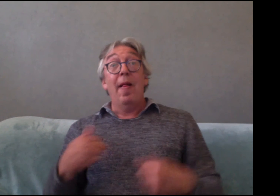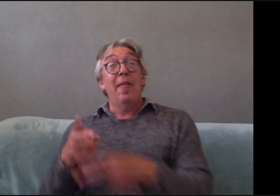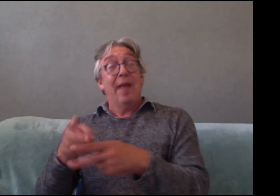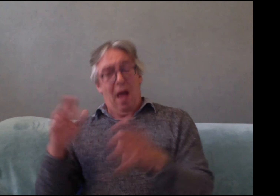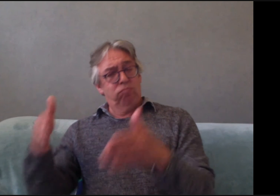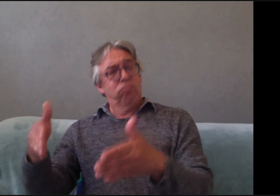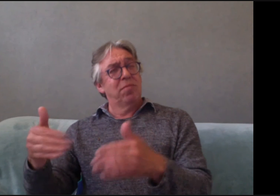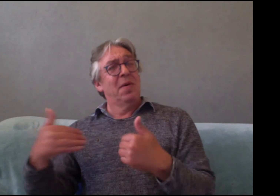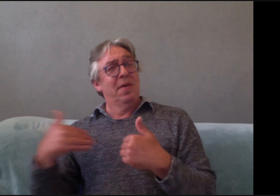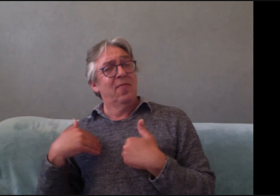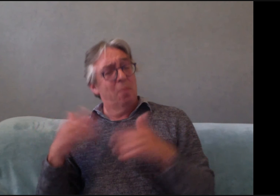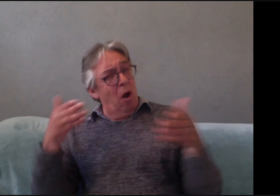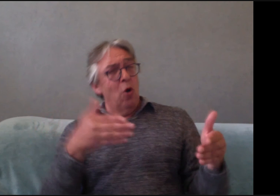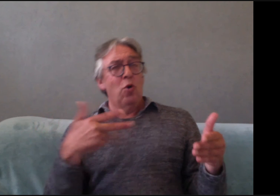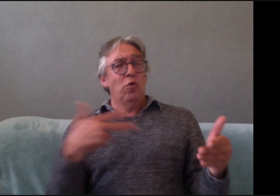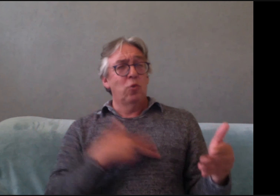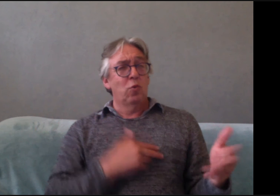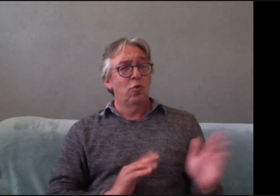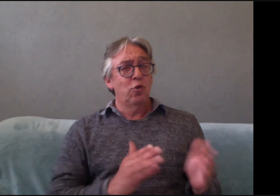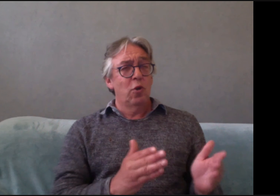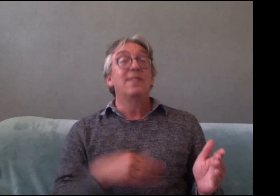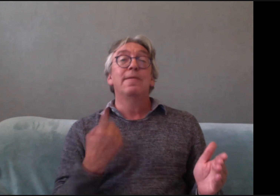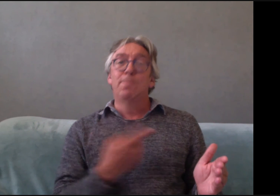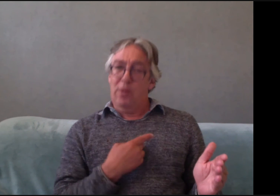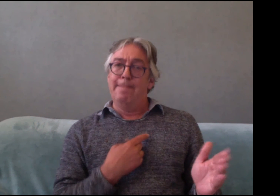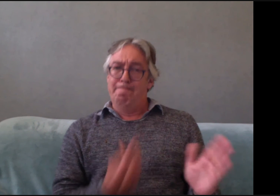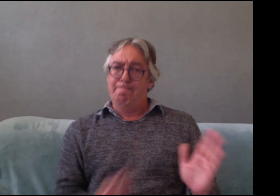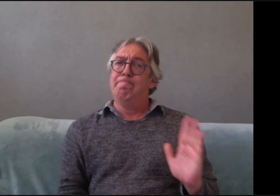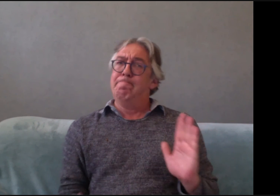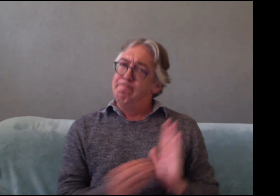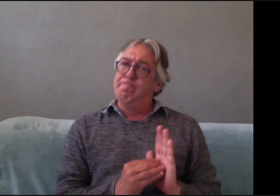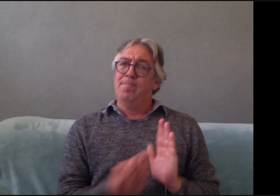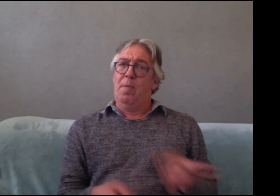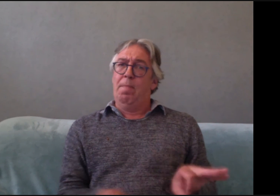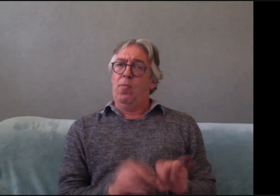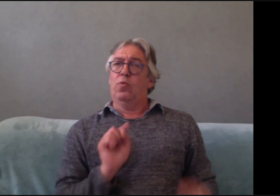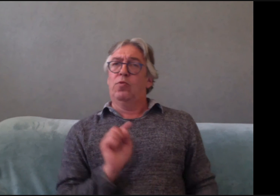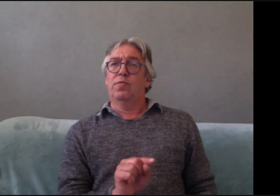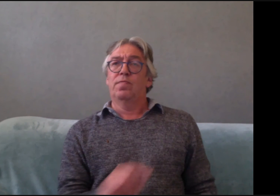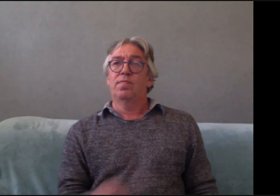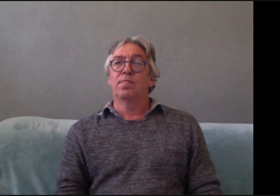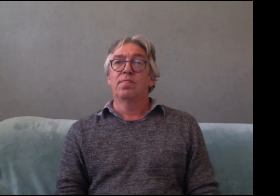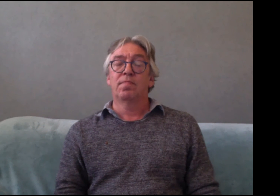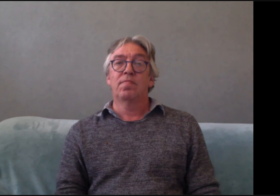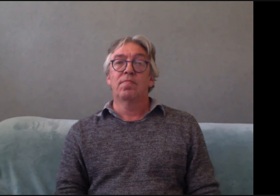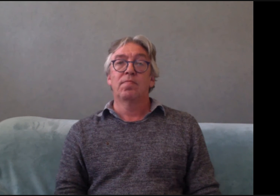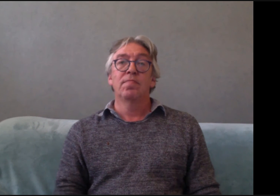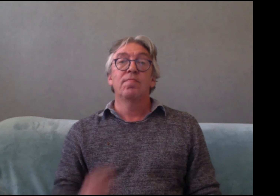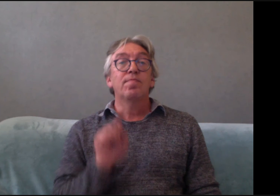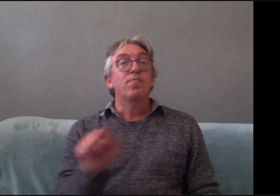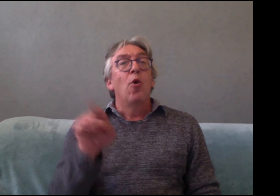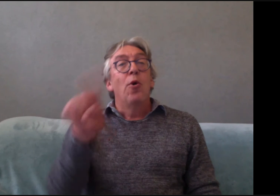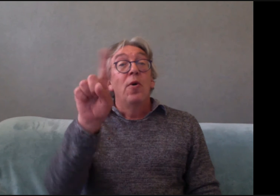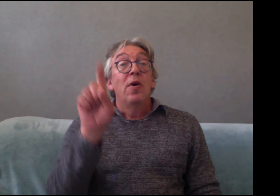And when it comes to the transition from institutional care to community and family care-based services,